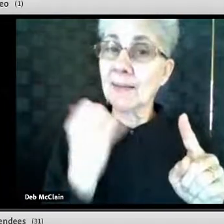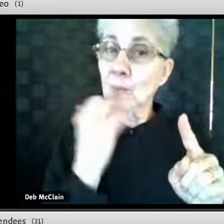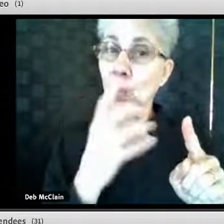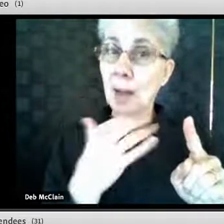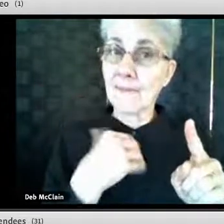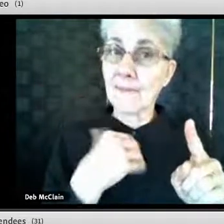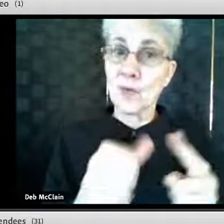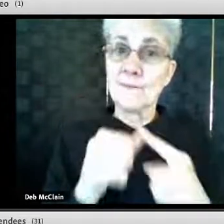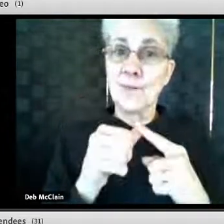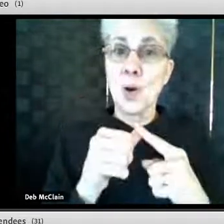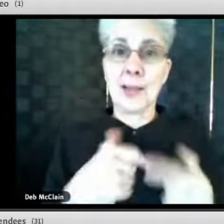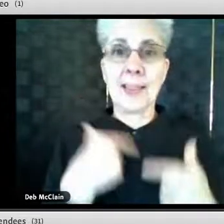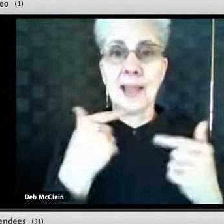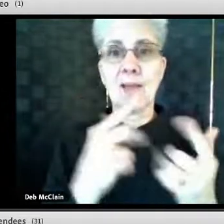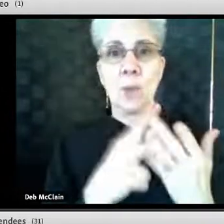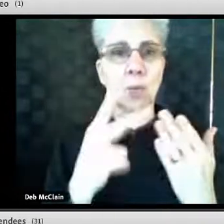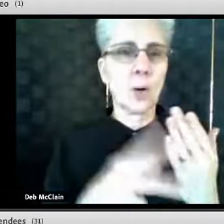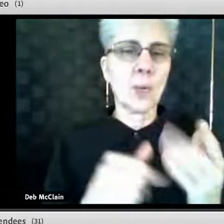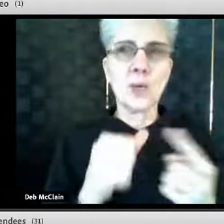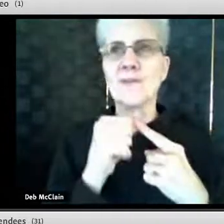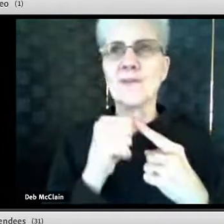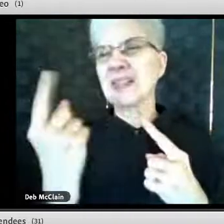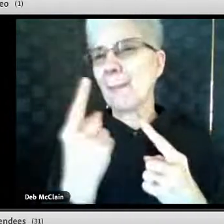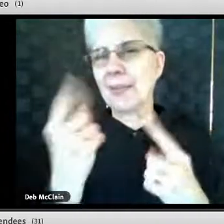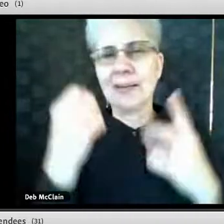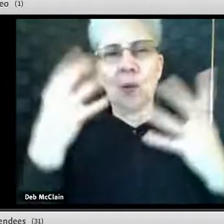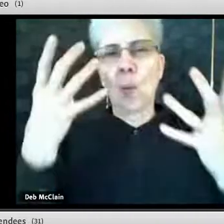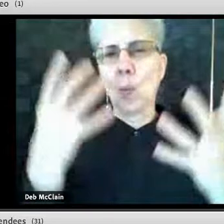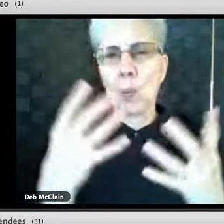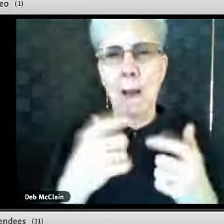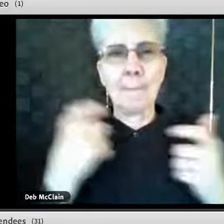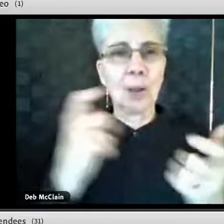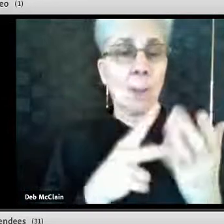but if, you know, you were going to have your first live program, you were going to have your first something,